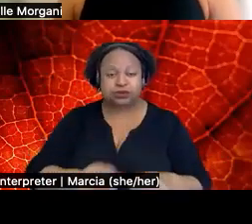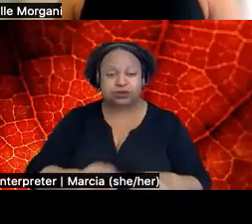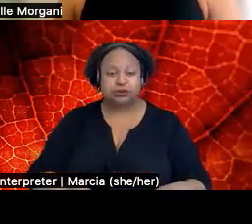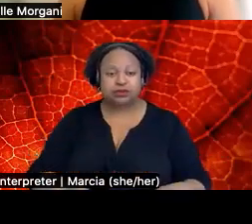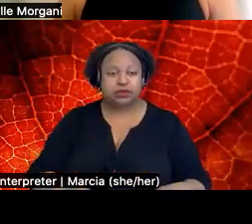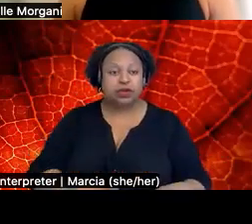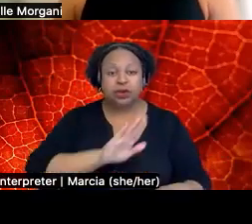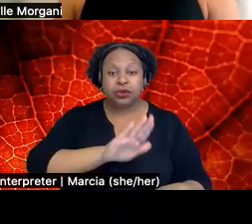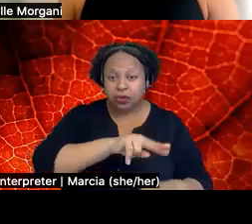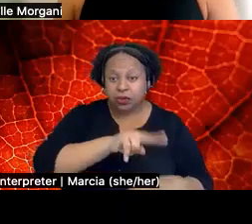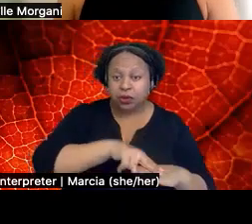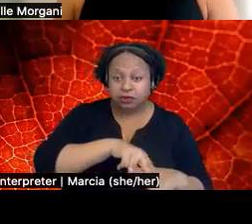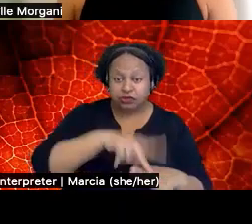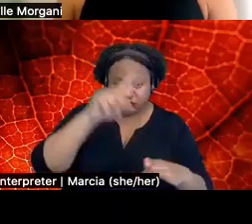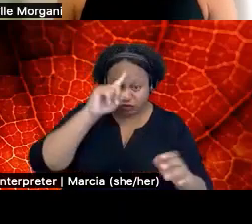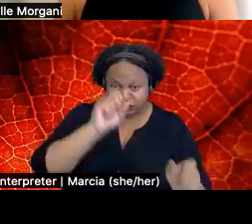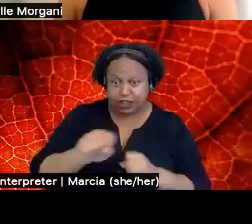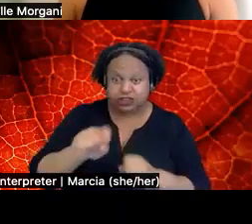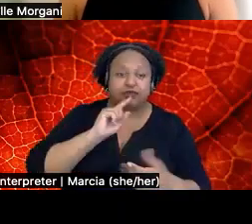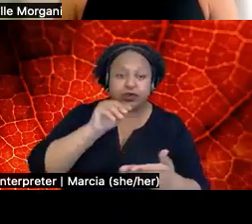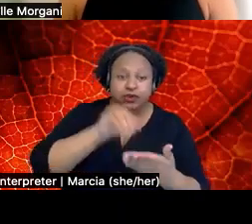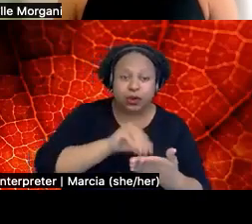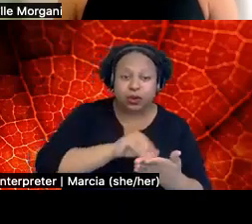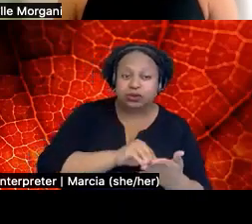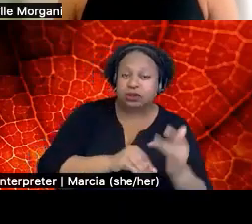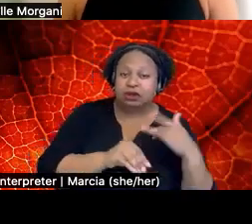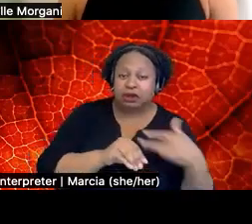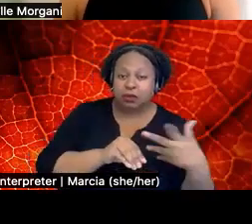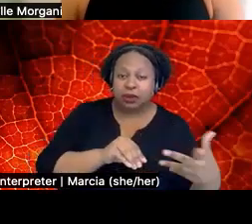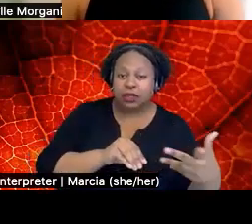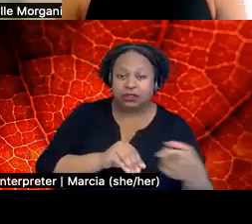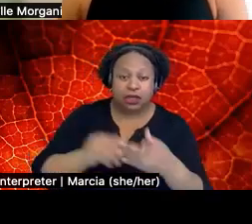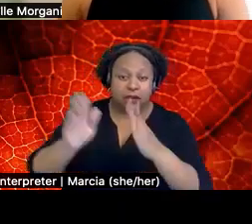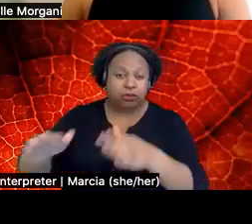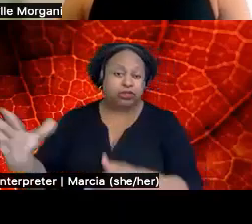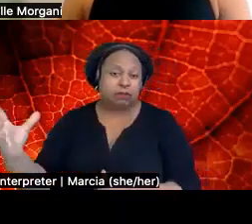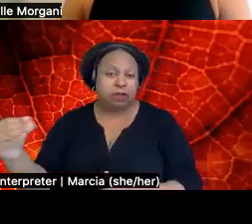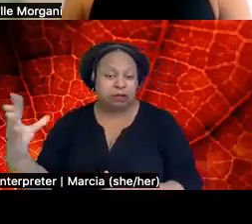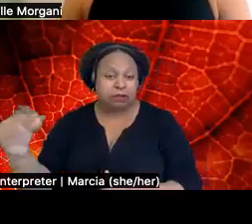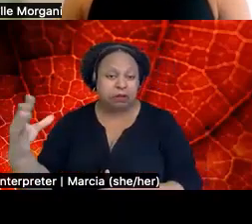usually you listen to what the person says and then write down your note.